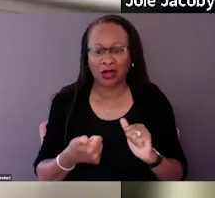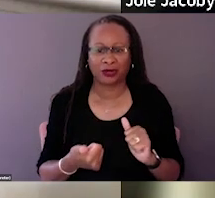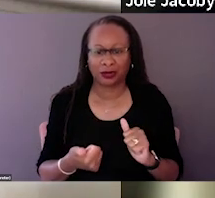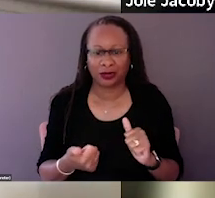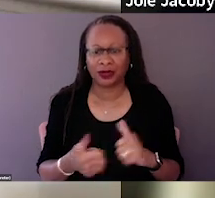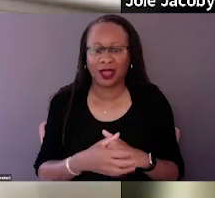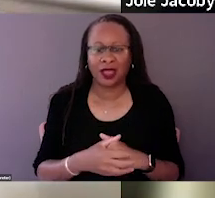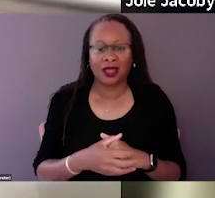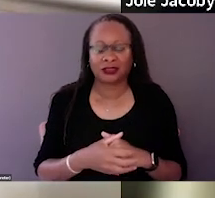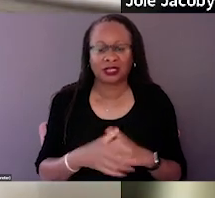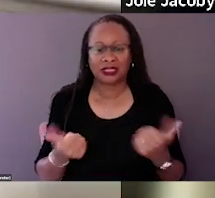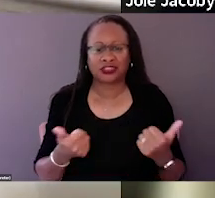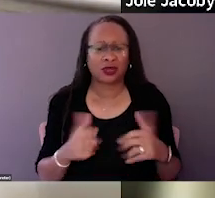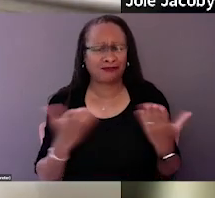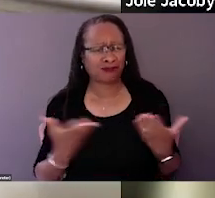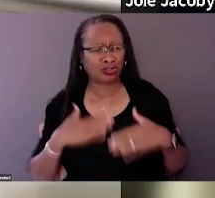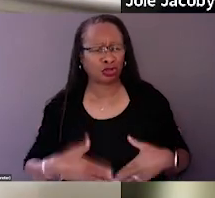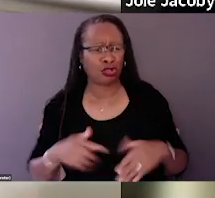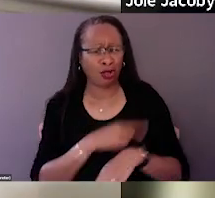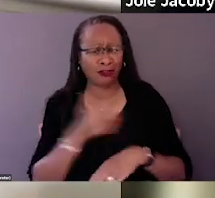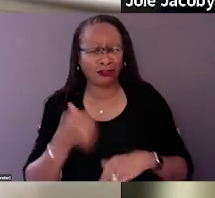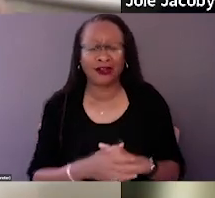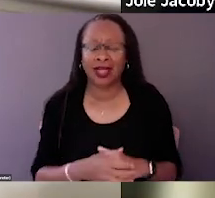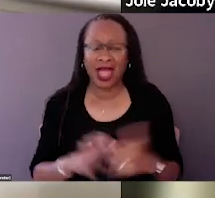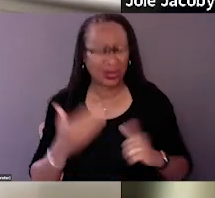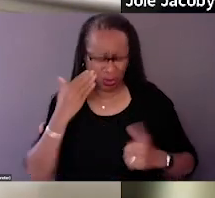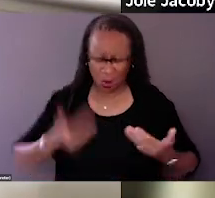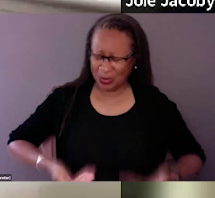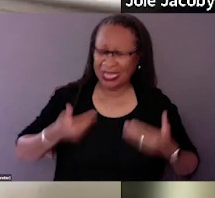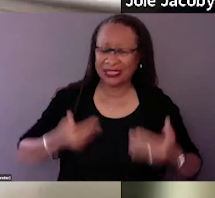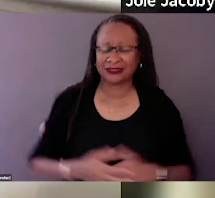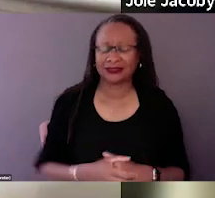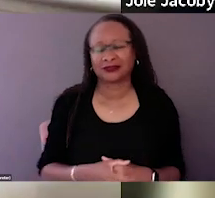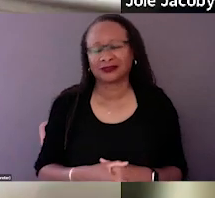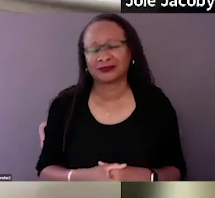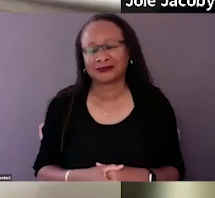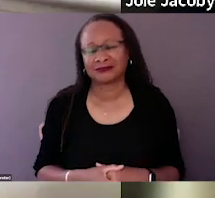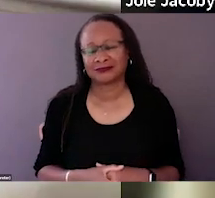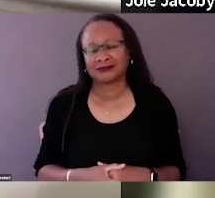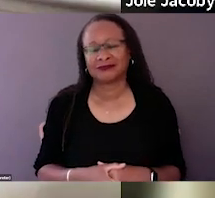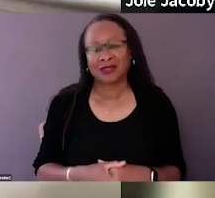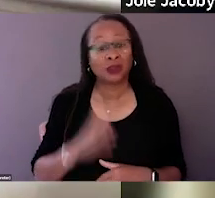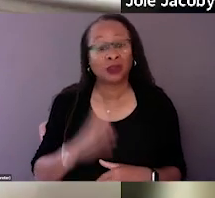I was like, "Dang, how do you know me?" So, somehow we find each other, we always do.